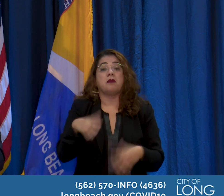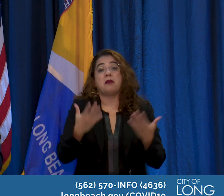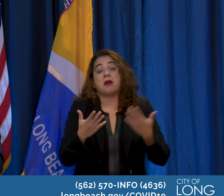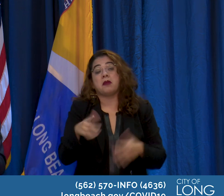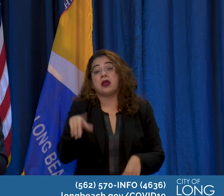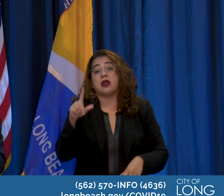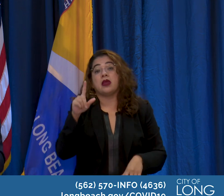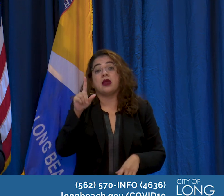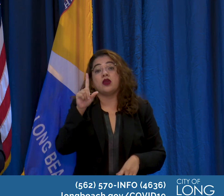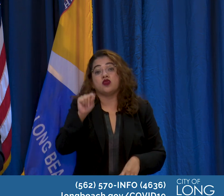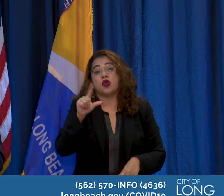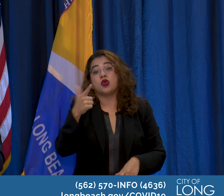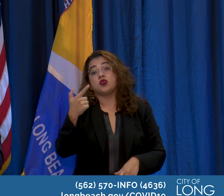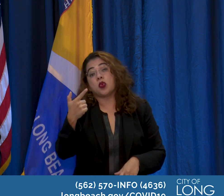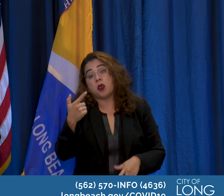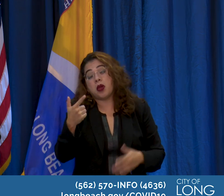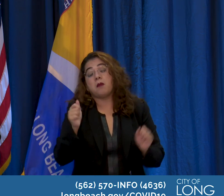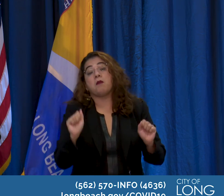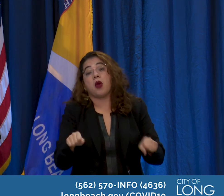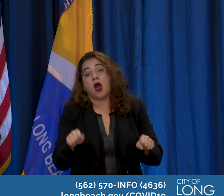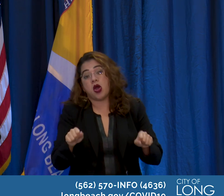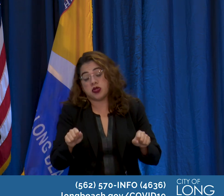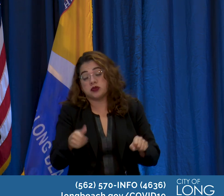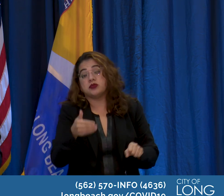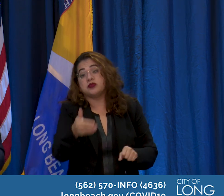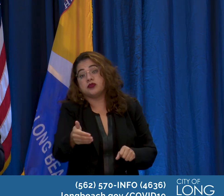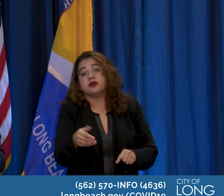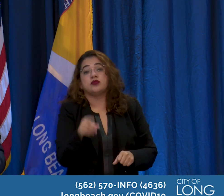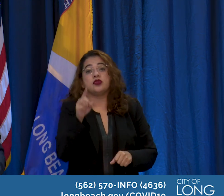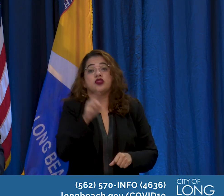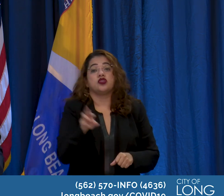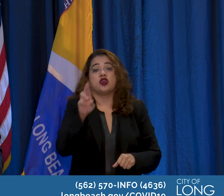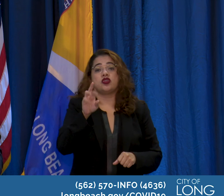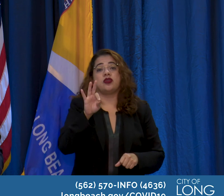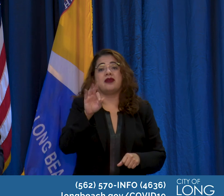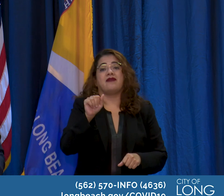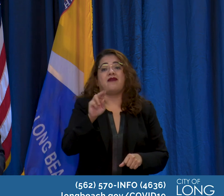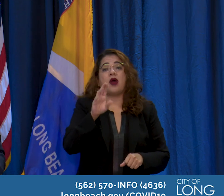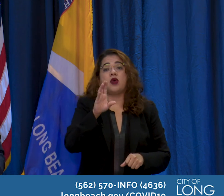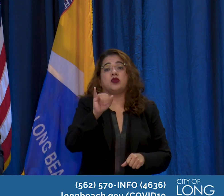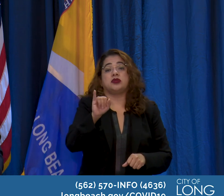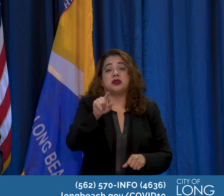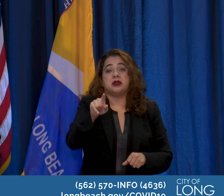I say likely because that is what we're hearing at least from Dr. Fauci and some of the experts.